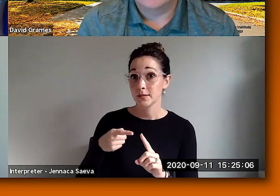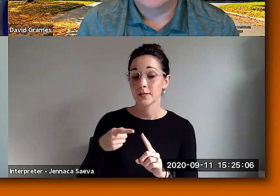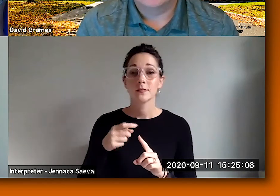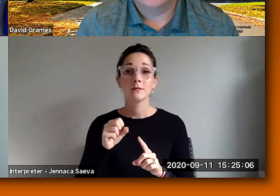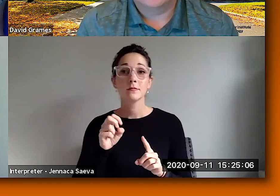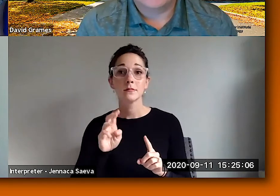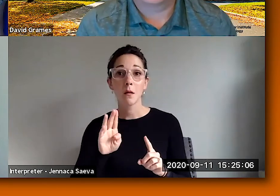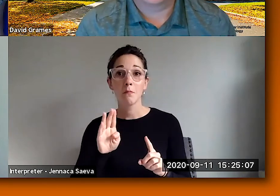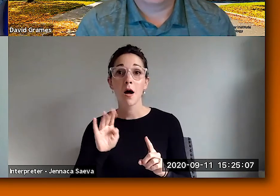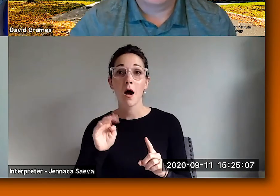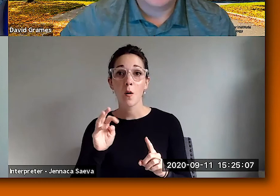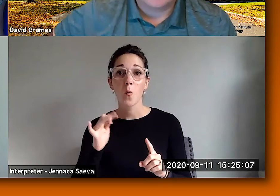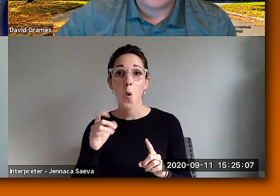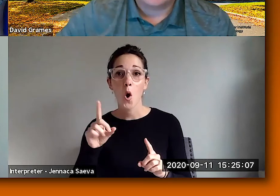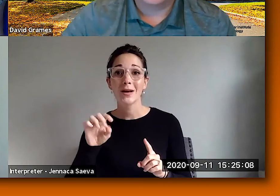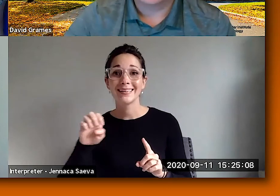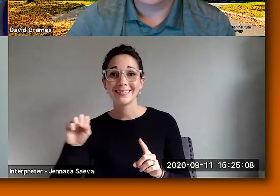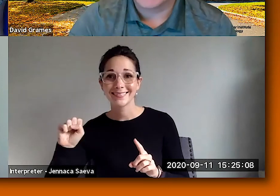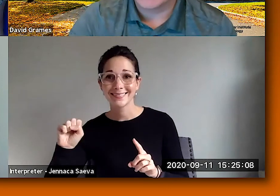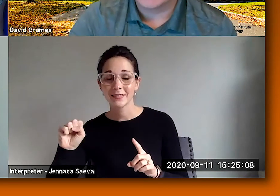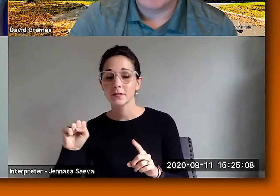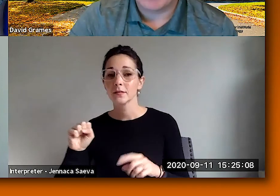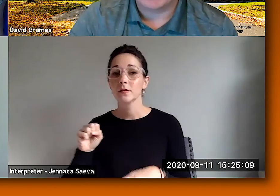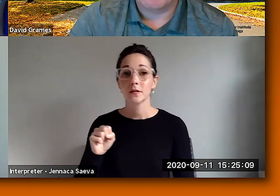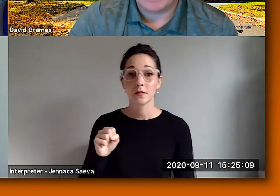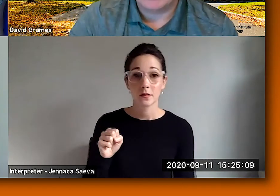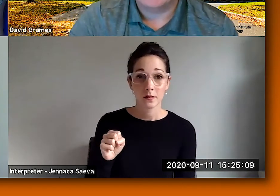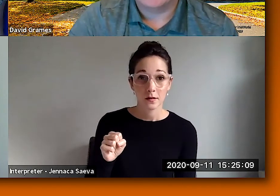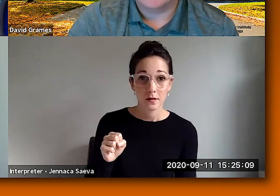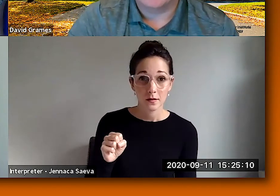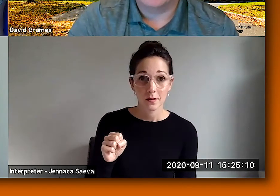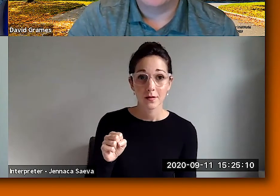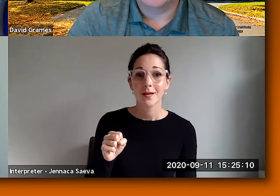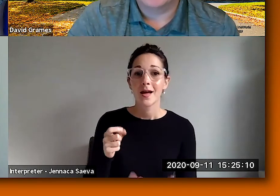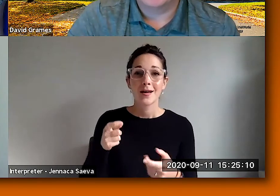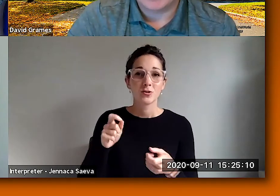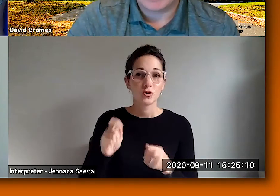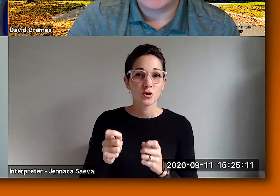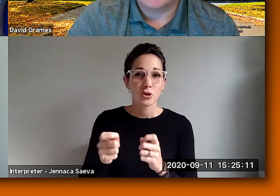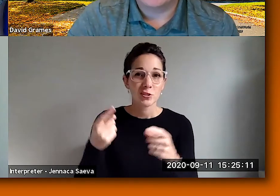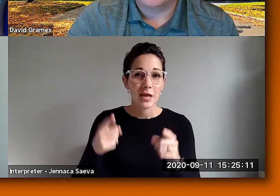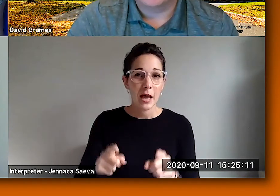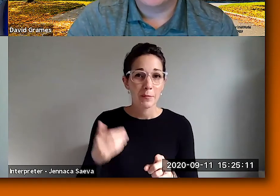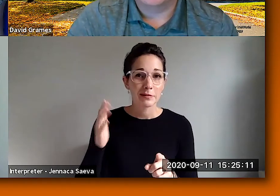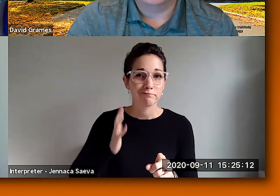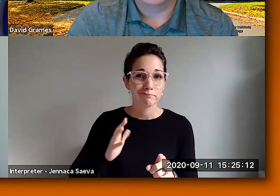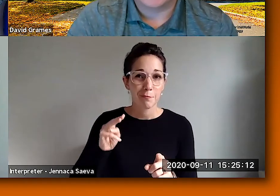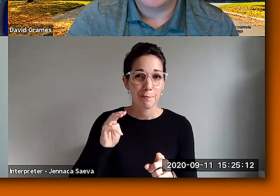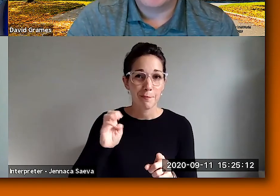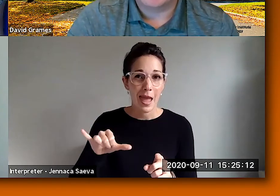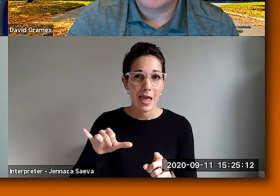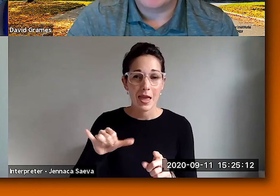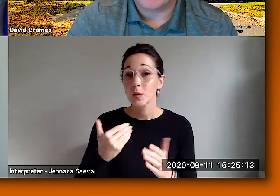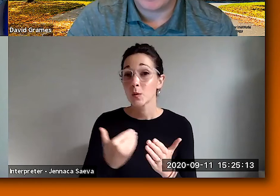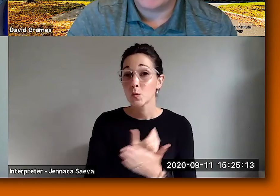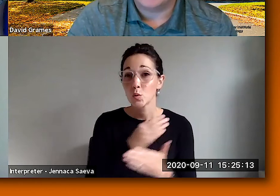NSF has had a lot of recent changes back in May, with new guidelines and new documents being required.